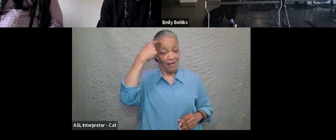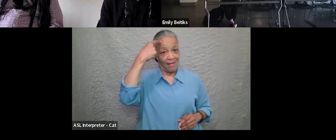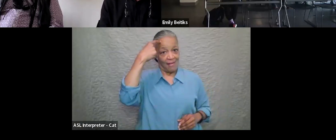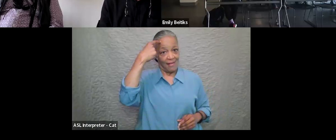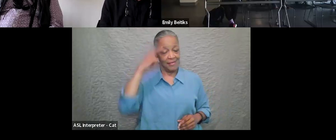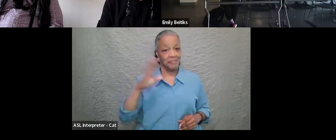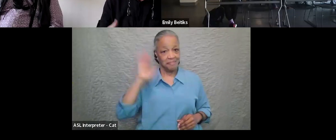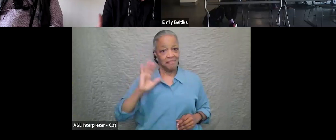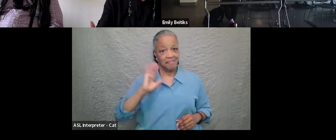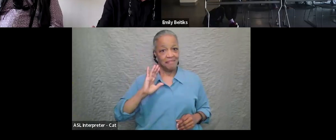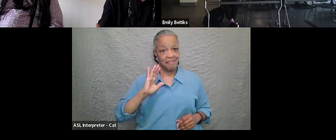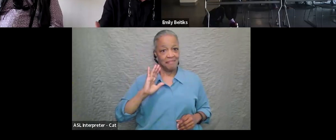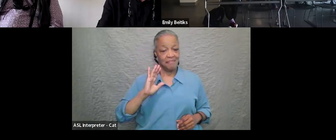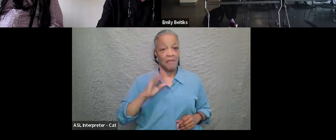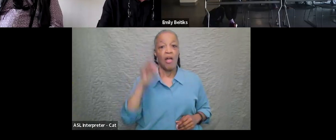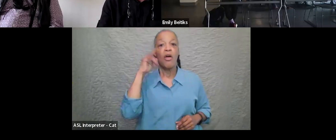and I thought that was the end of the story.